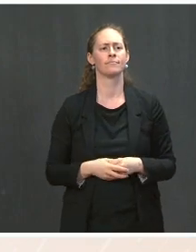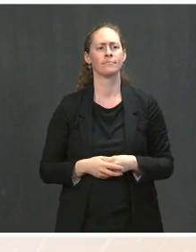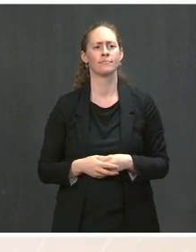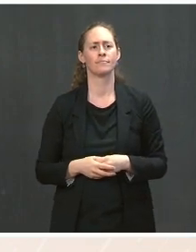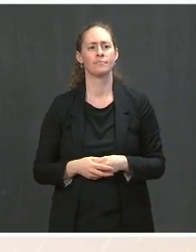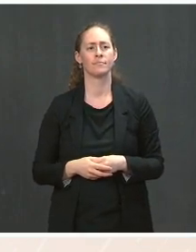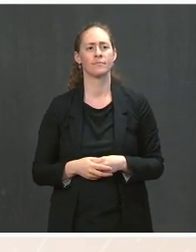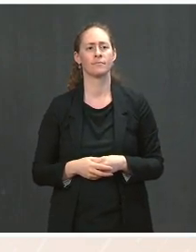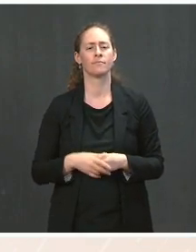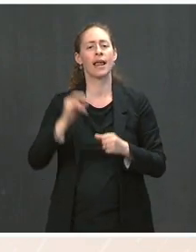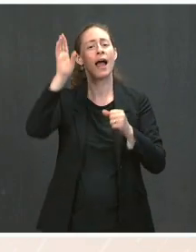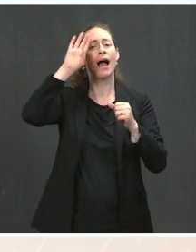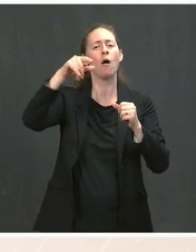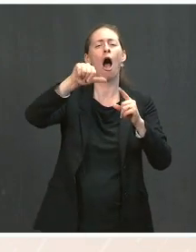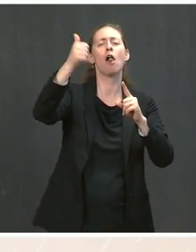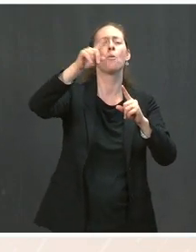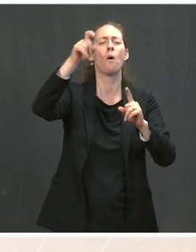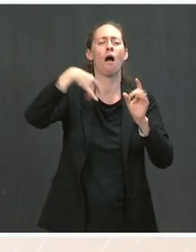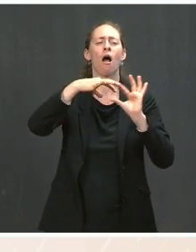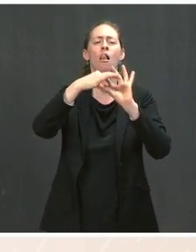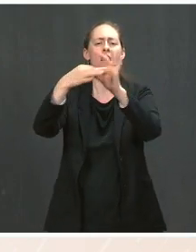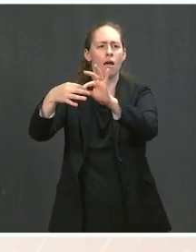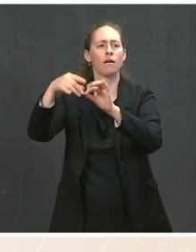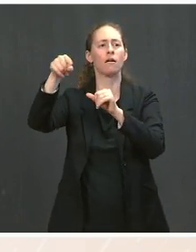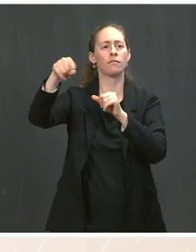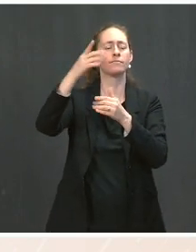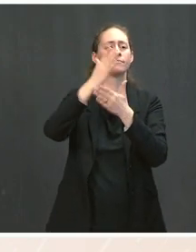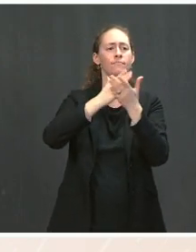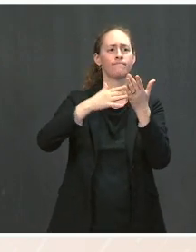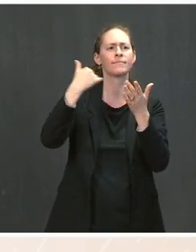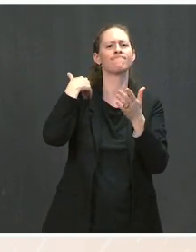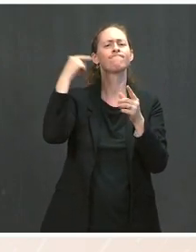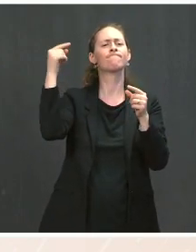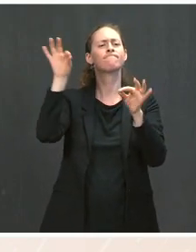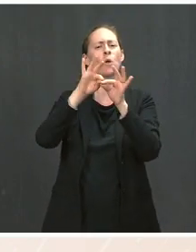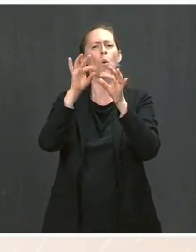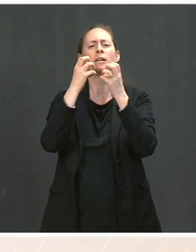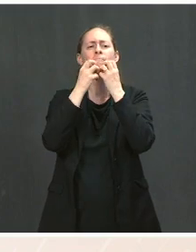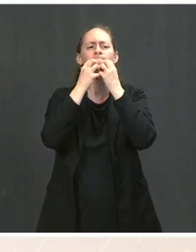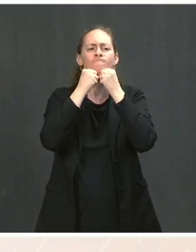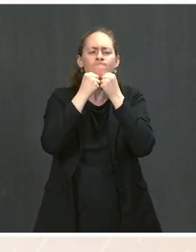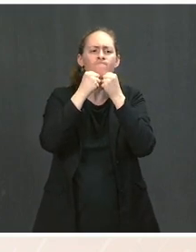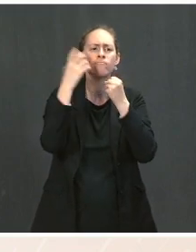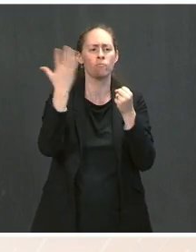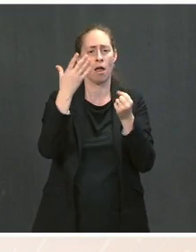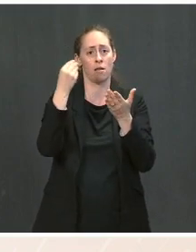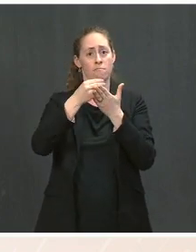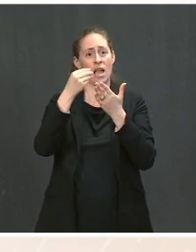he has some fundamental core elements that are important to him: money to update our infrastructure; investments in long-term growth;